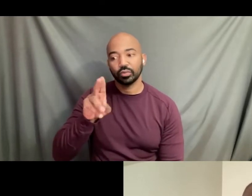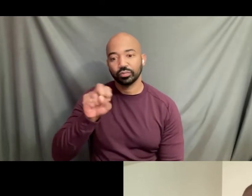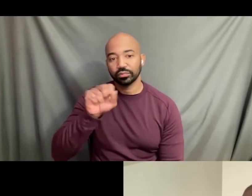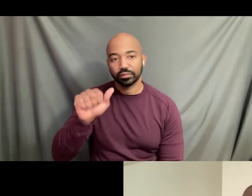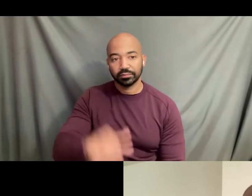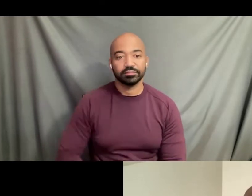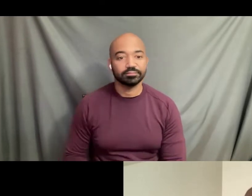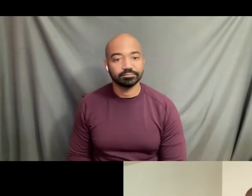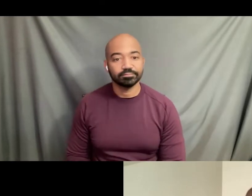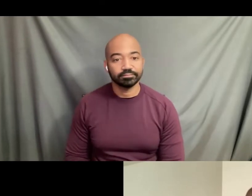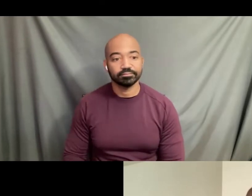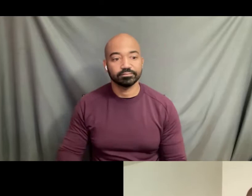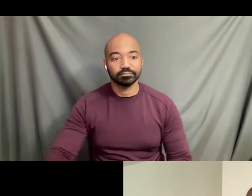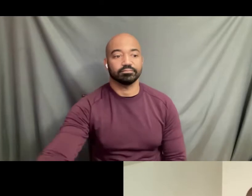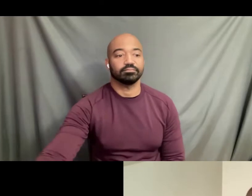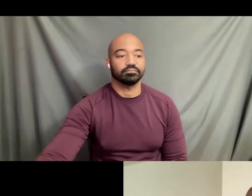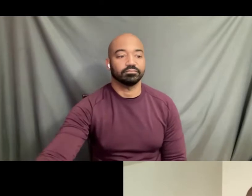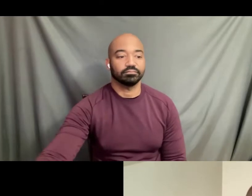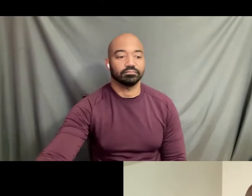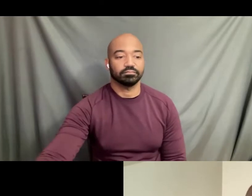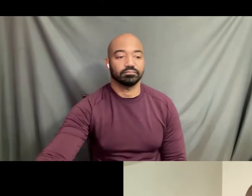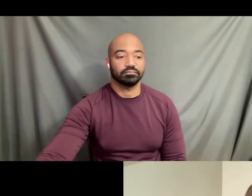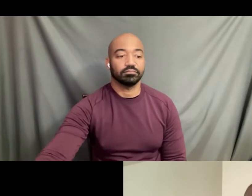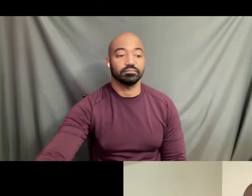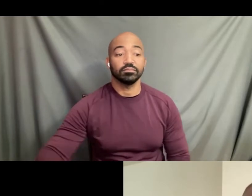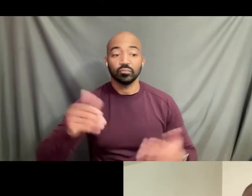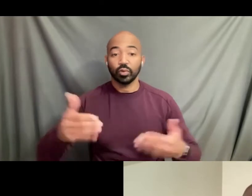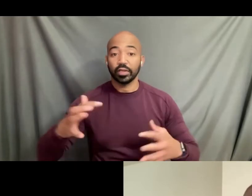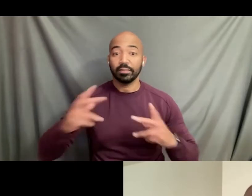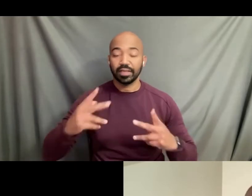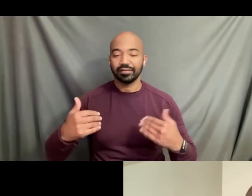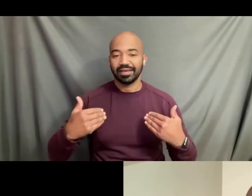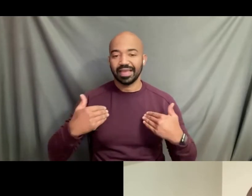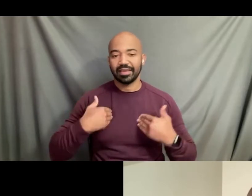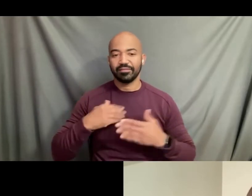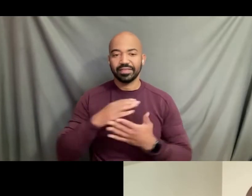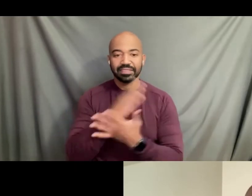and welcome back. We're doing a series on international student orientations,